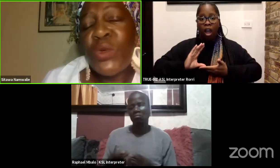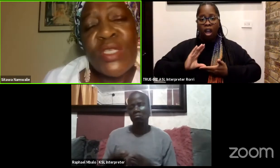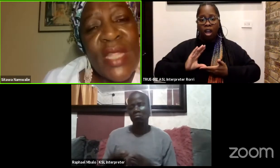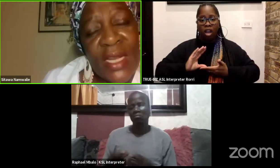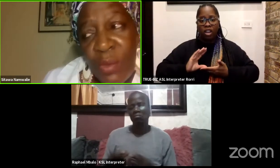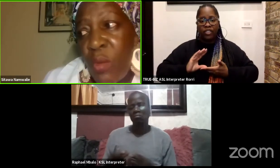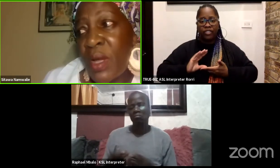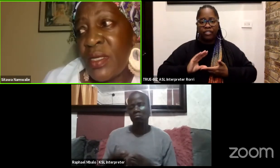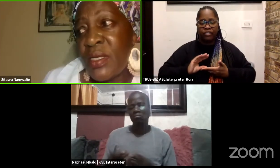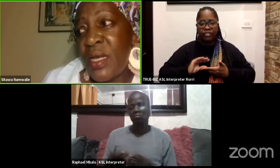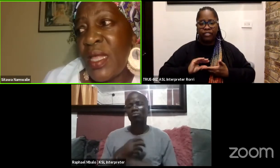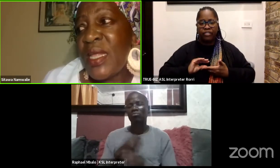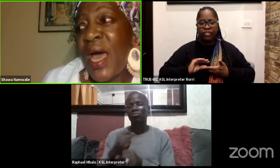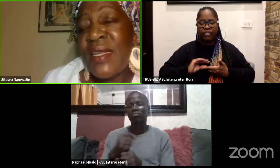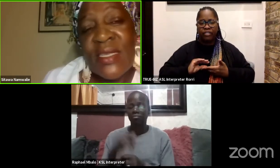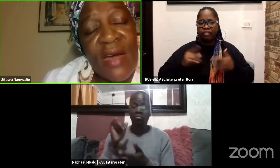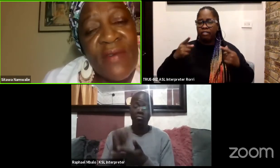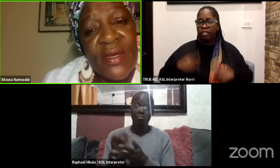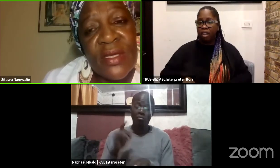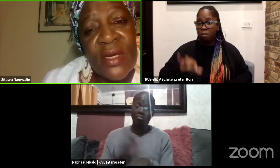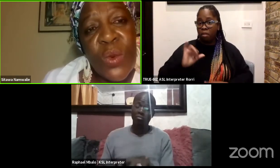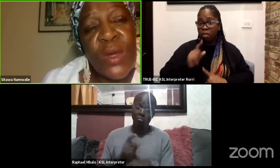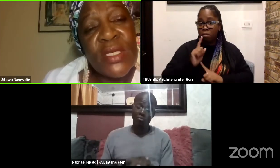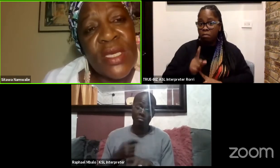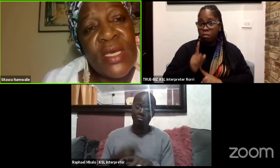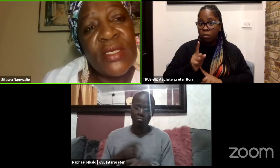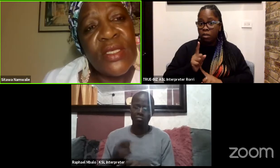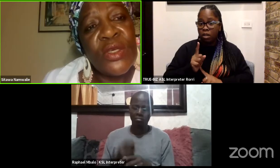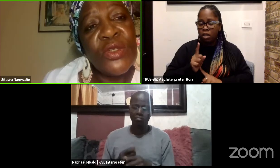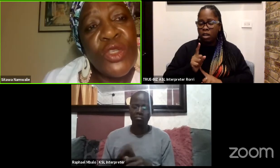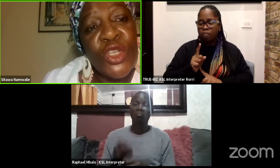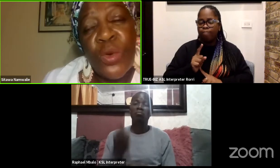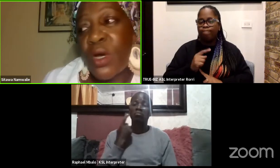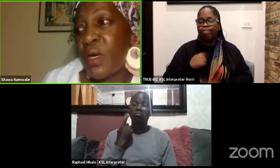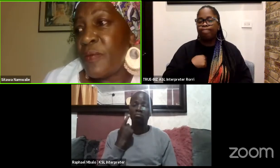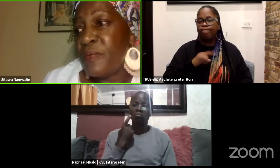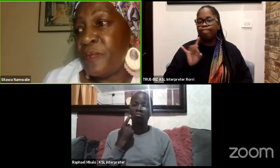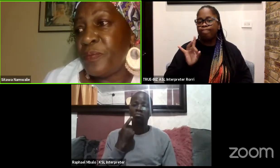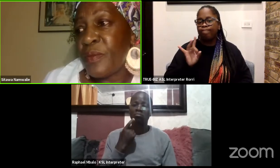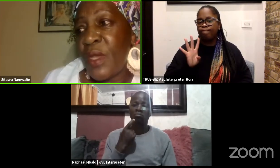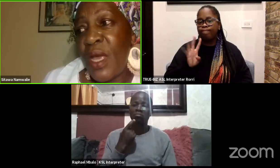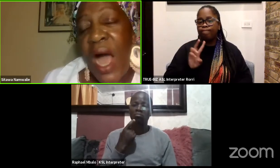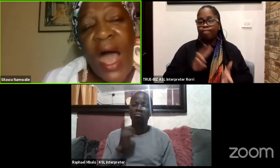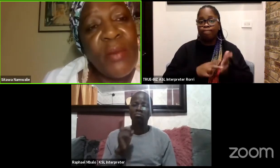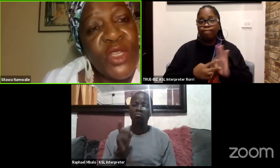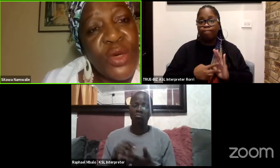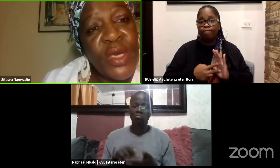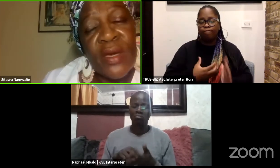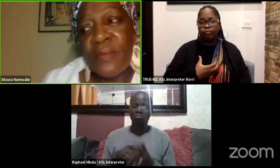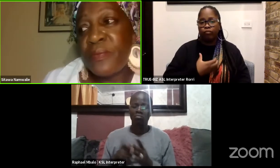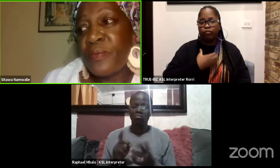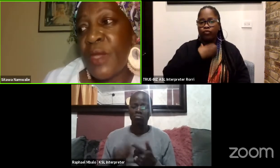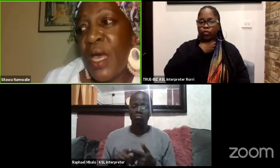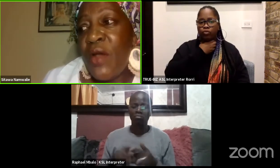It was in that moment that I discovered what it is to choke. I am choking.